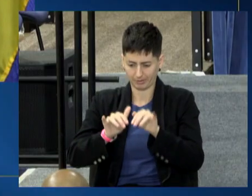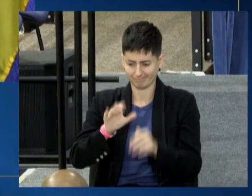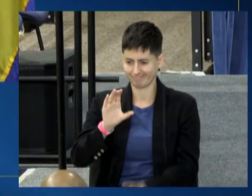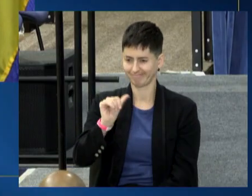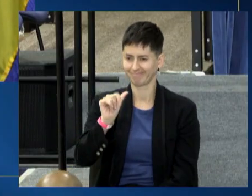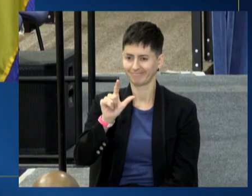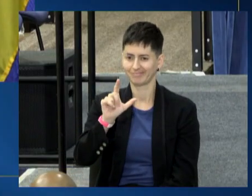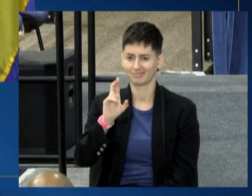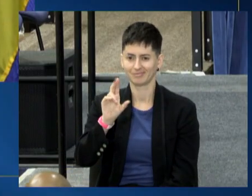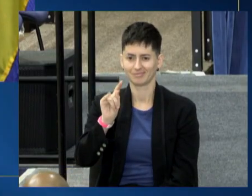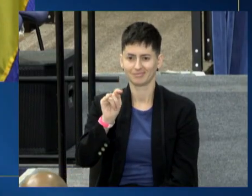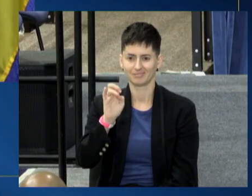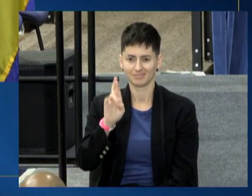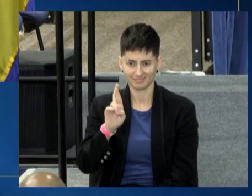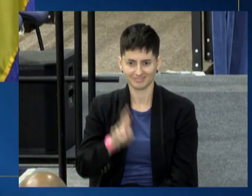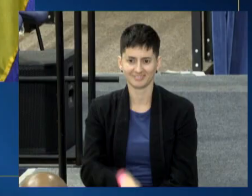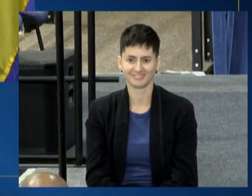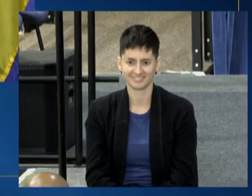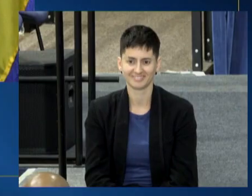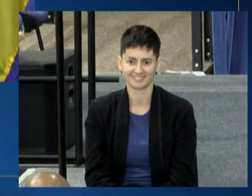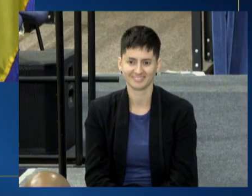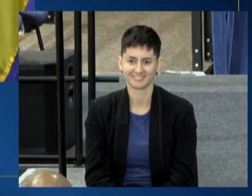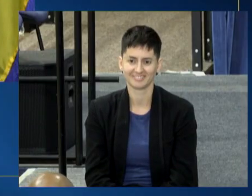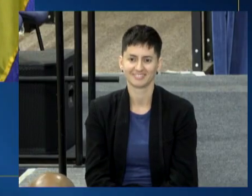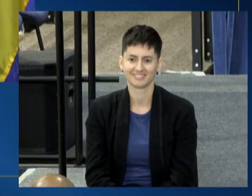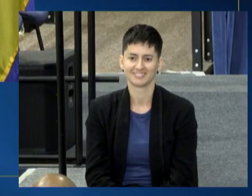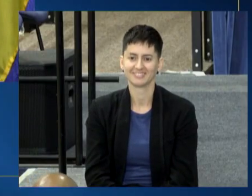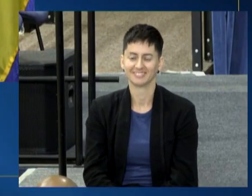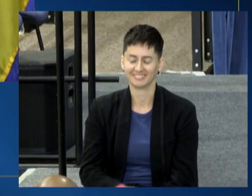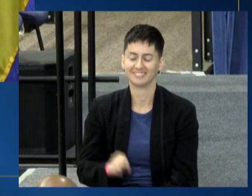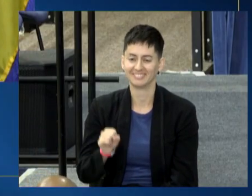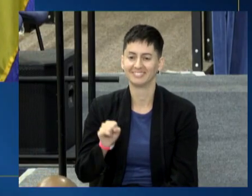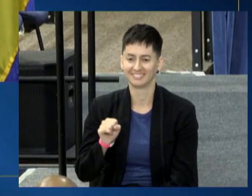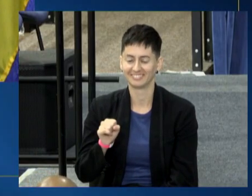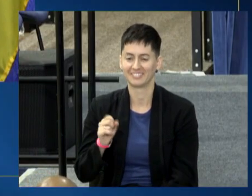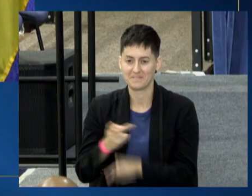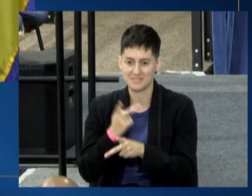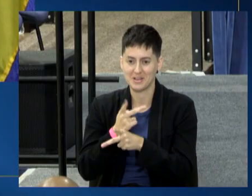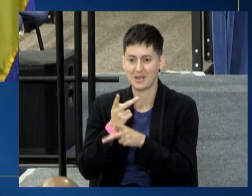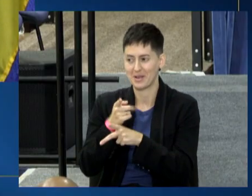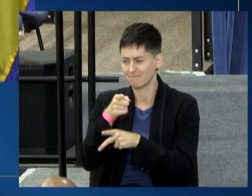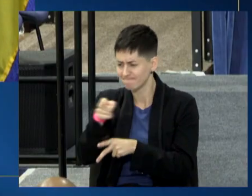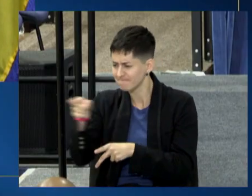can be used to evaluate which patients may benefit the most and streamline the referral process. And